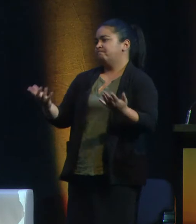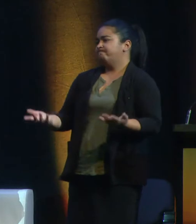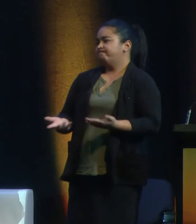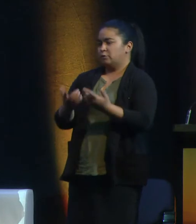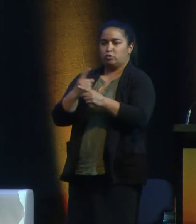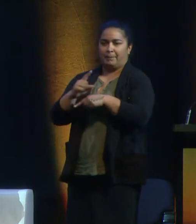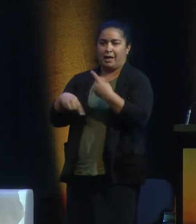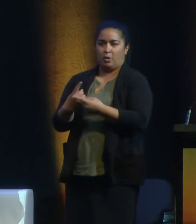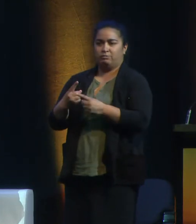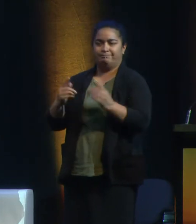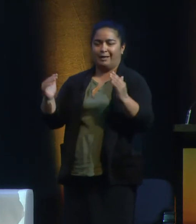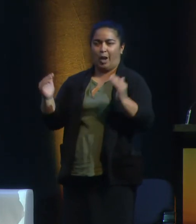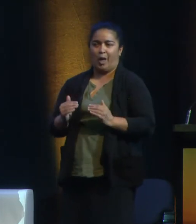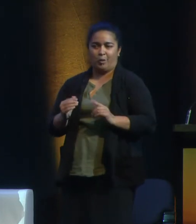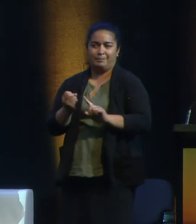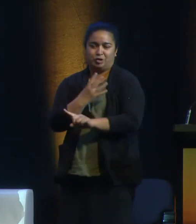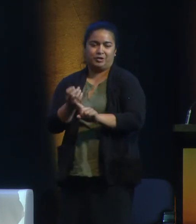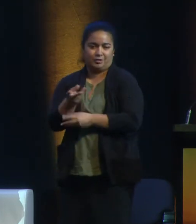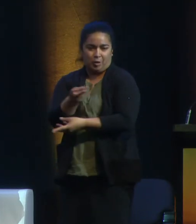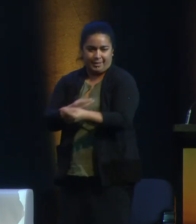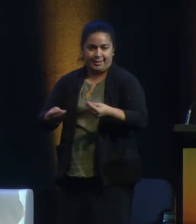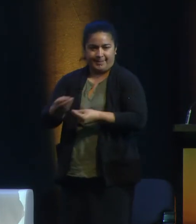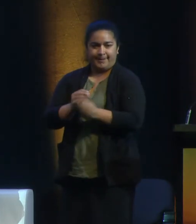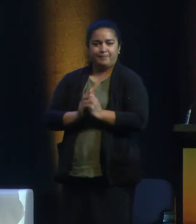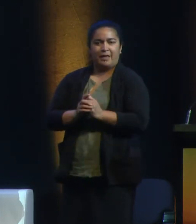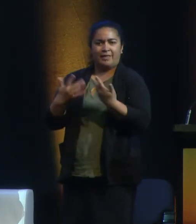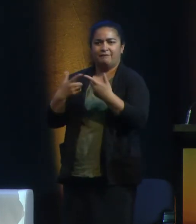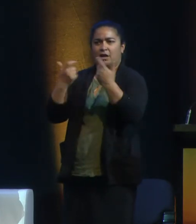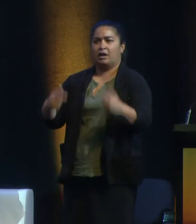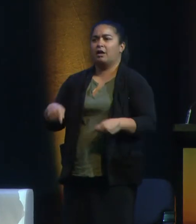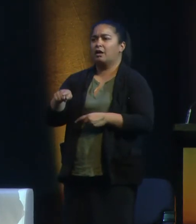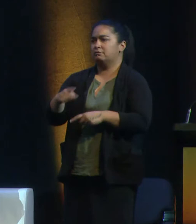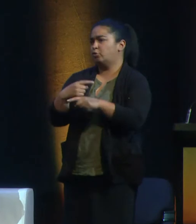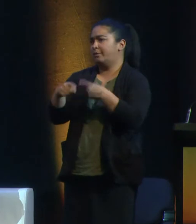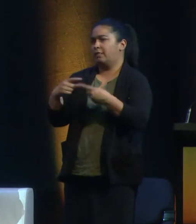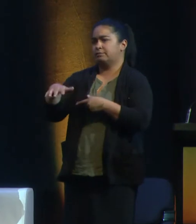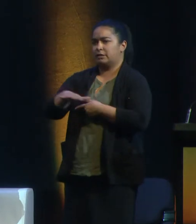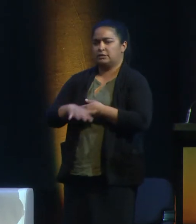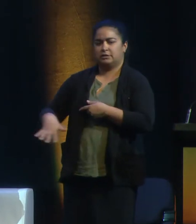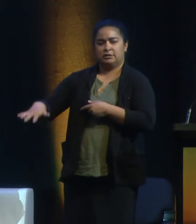economy. And I guess finally in terms of the space on there it's a region that looks out